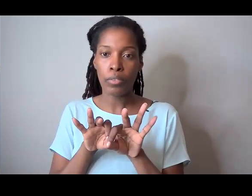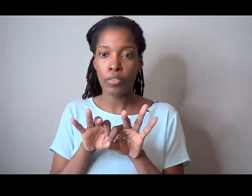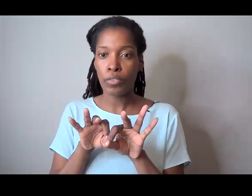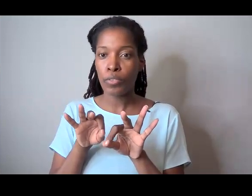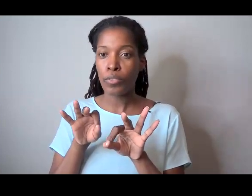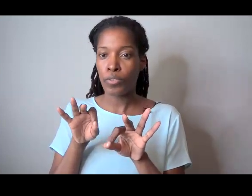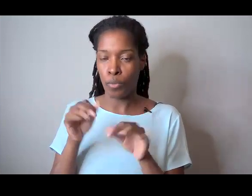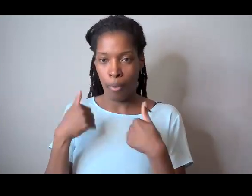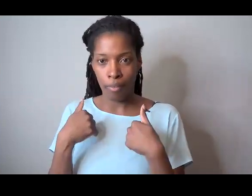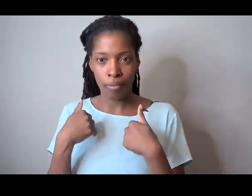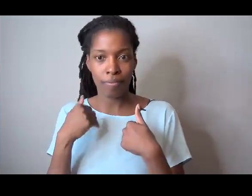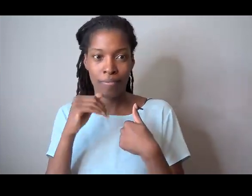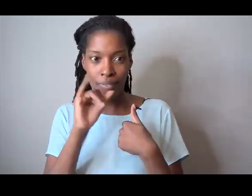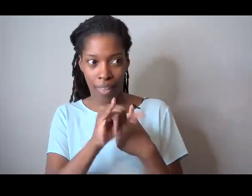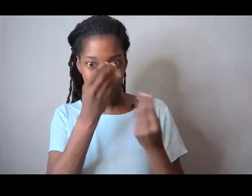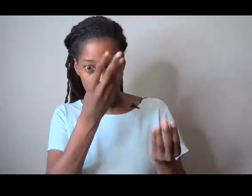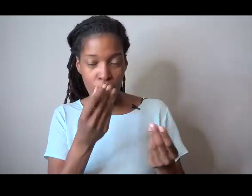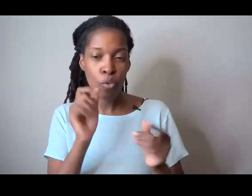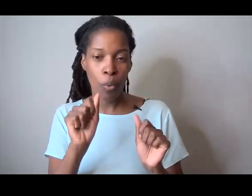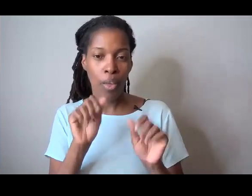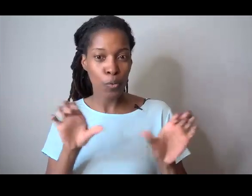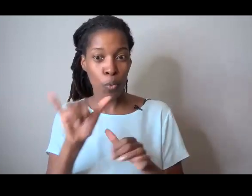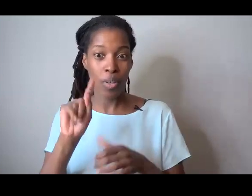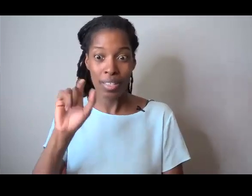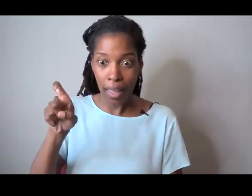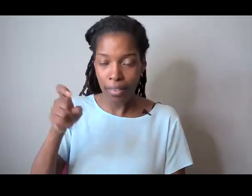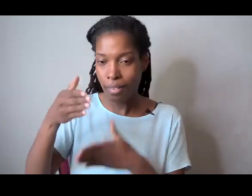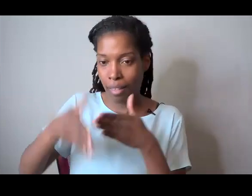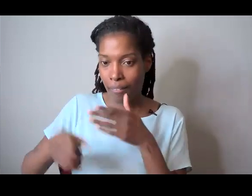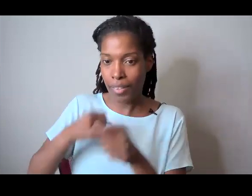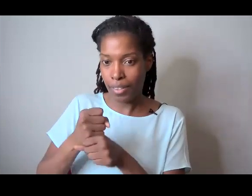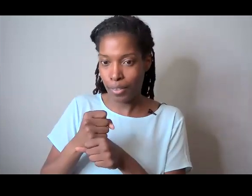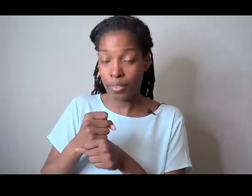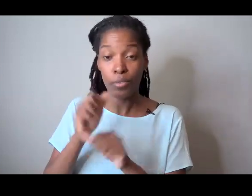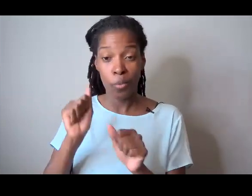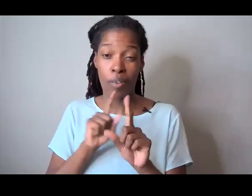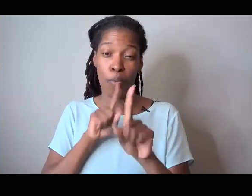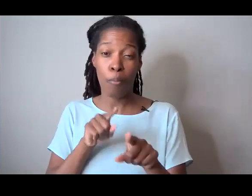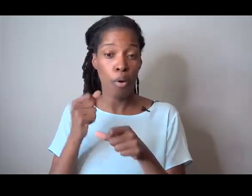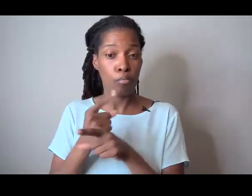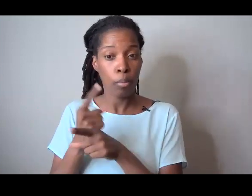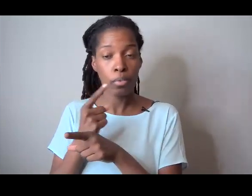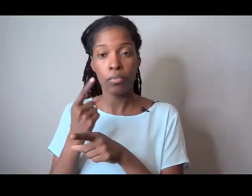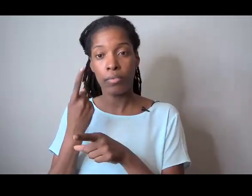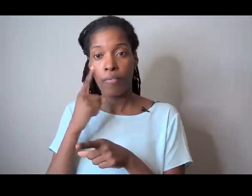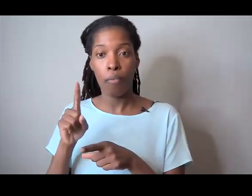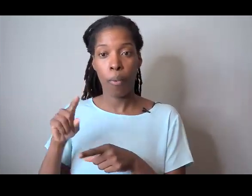you can do your taxes the end of the year. So you can report to benefit agencies.